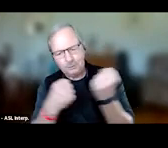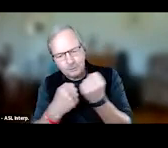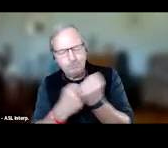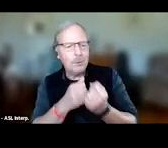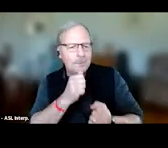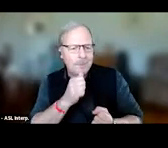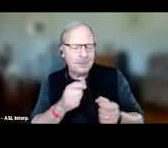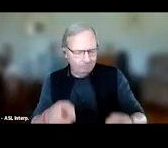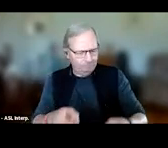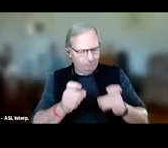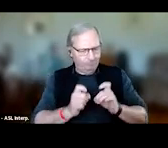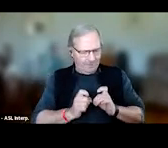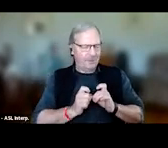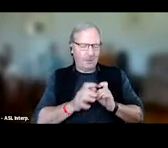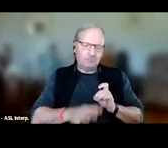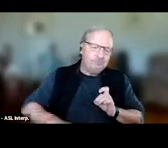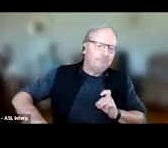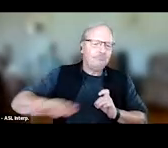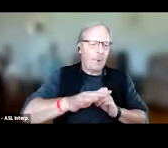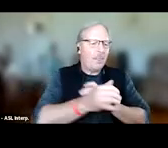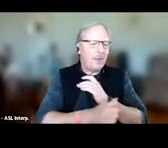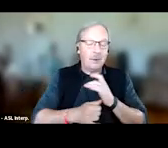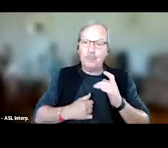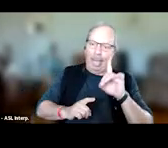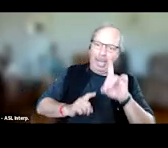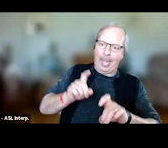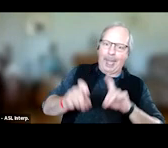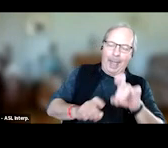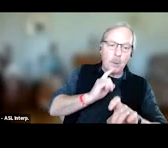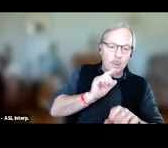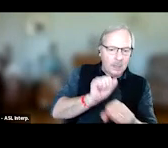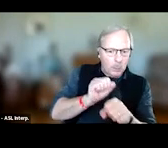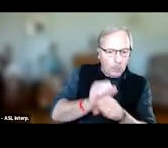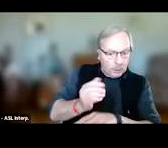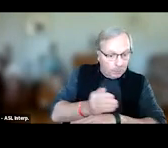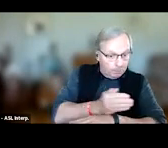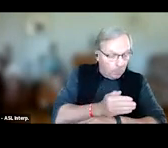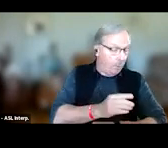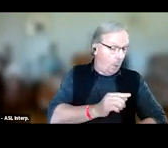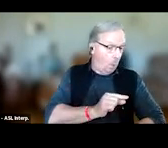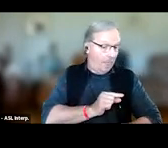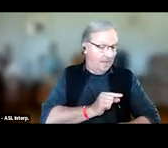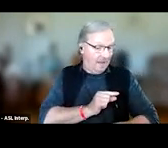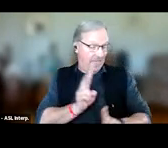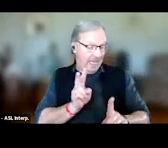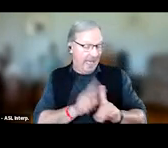and SOAR providers across the country as we ask questions and really work to improve the quality of the applications that we submit.